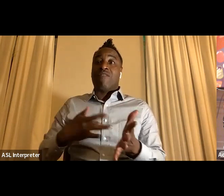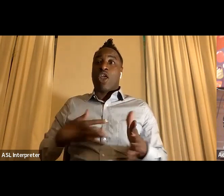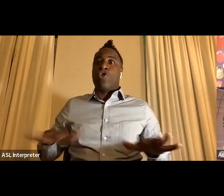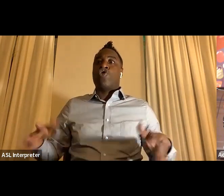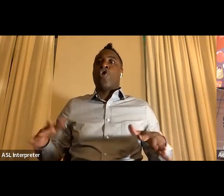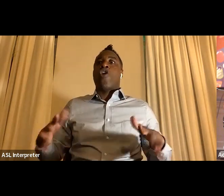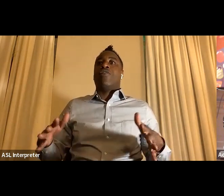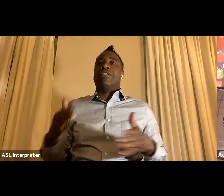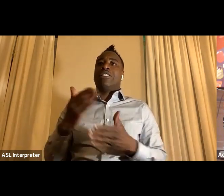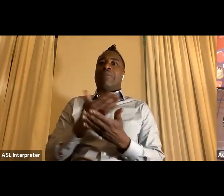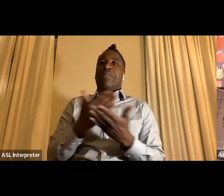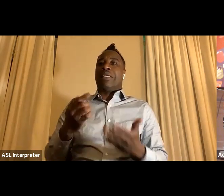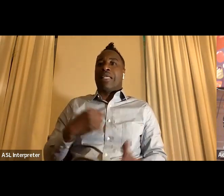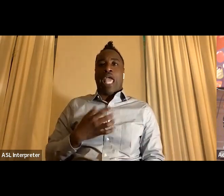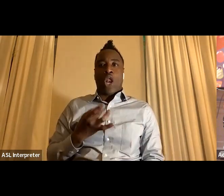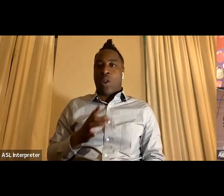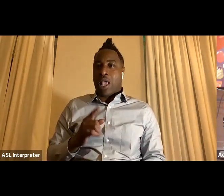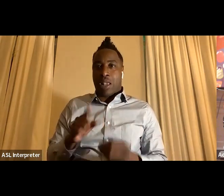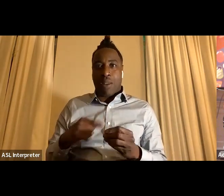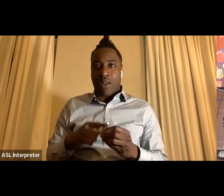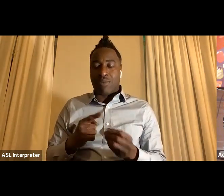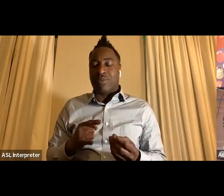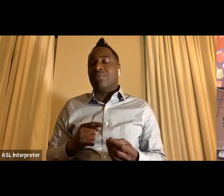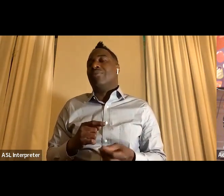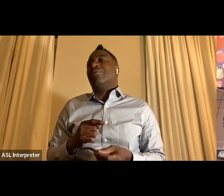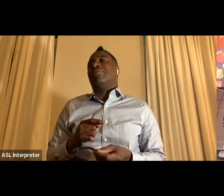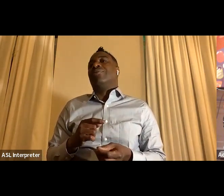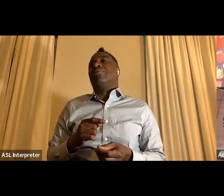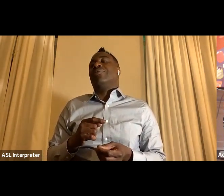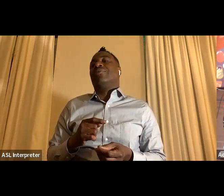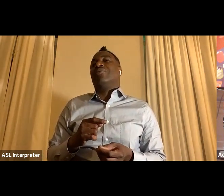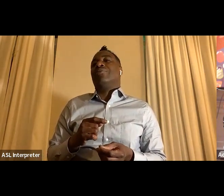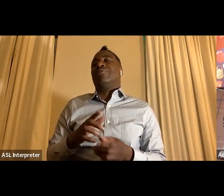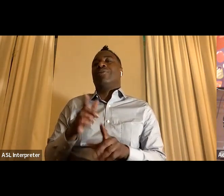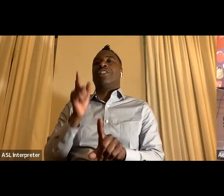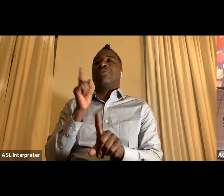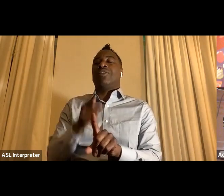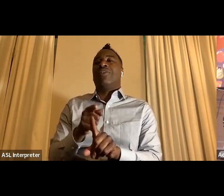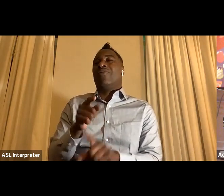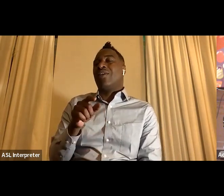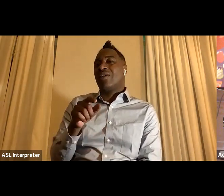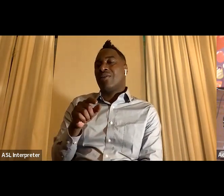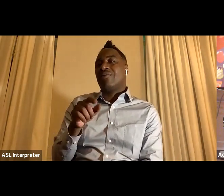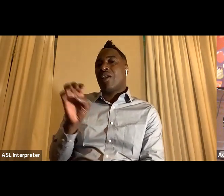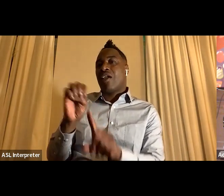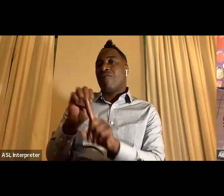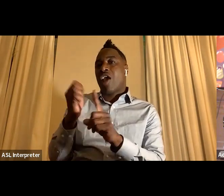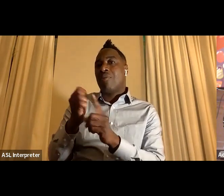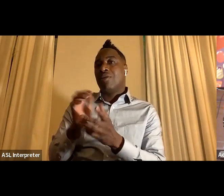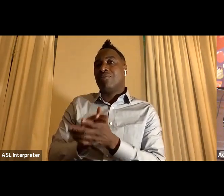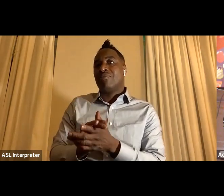really like about, like a scene, you know, or being sort of feeling so close, feeling like everyone